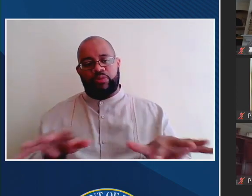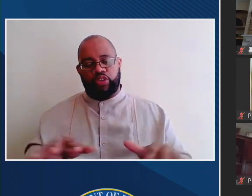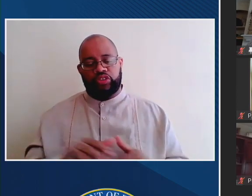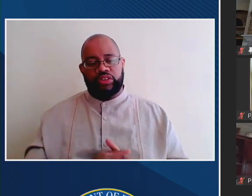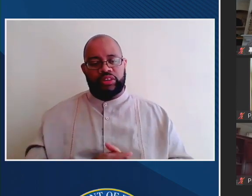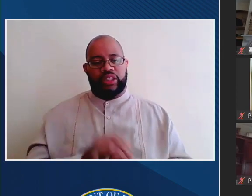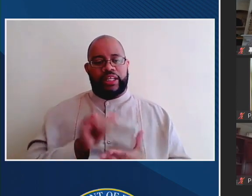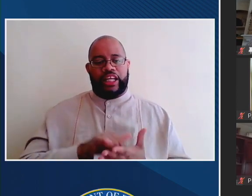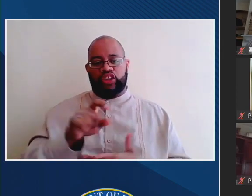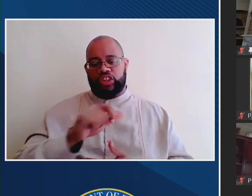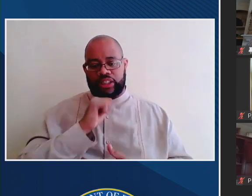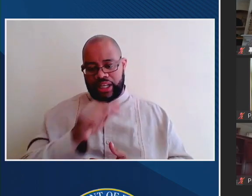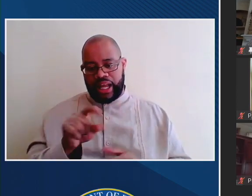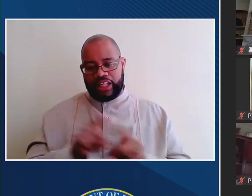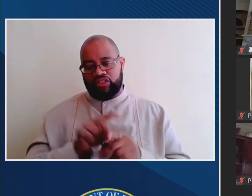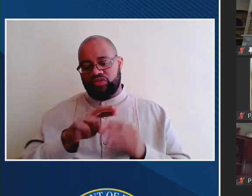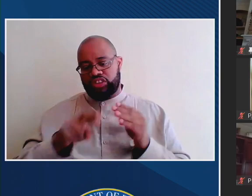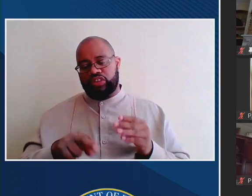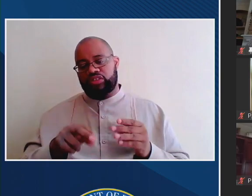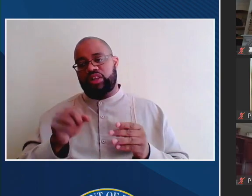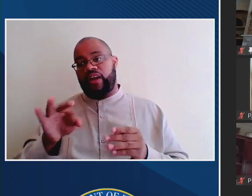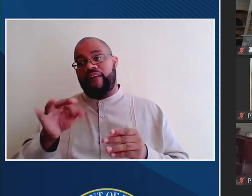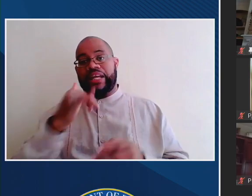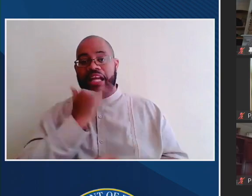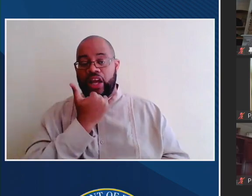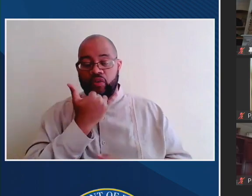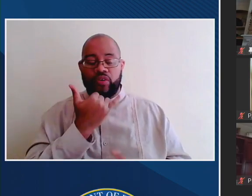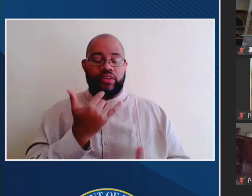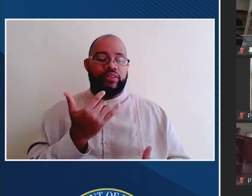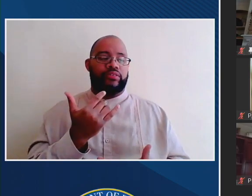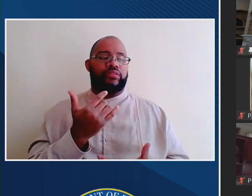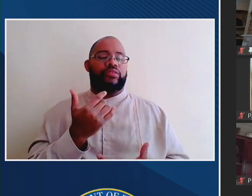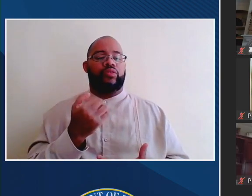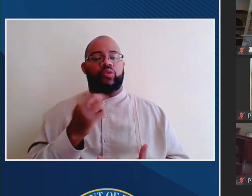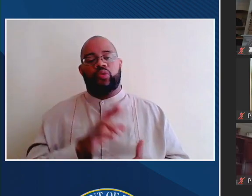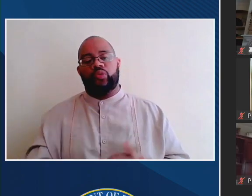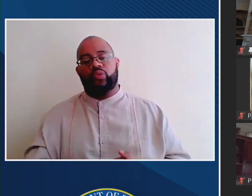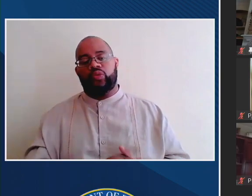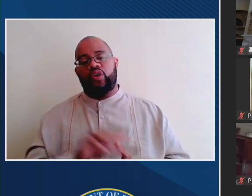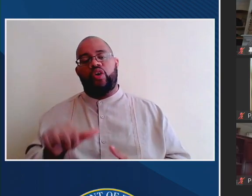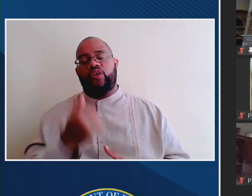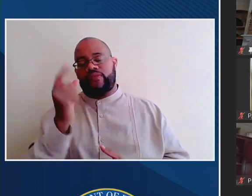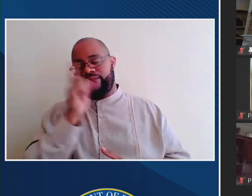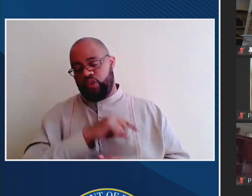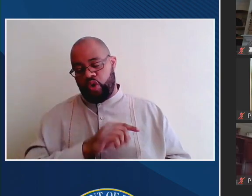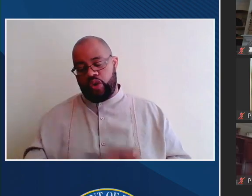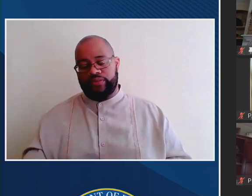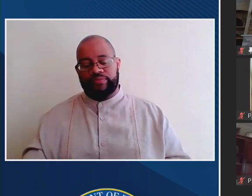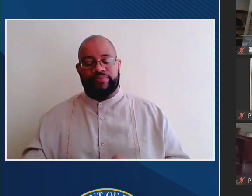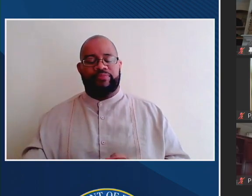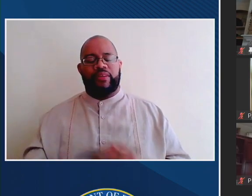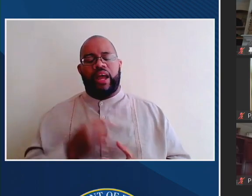have as a result of an error or omission or other fraud. I believe that would apply in these